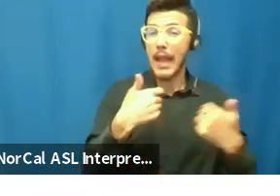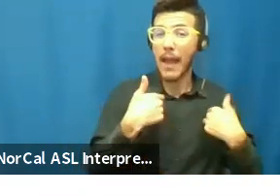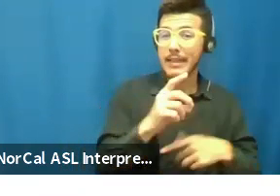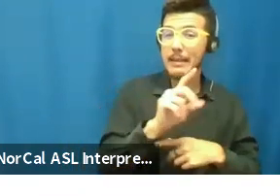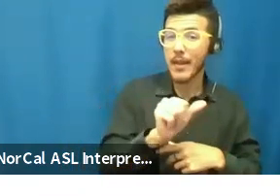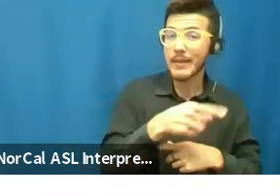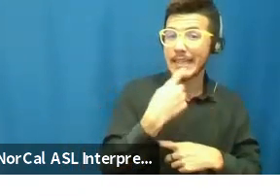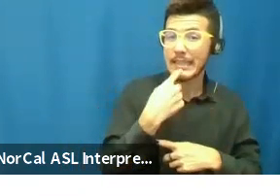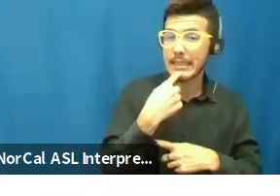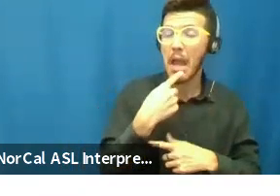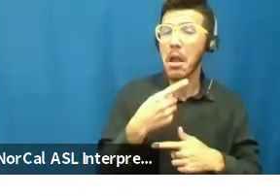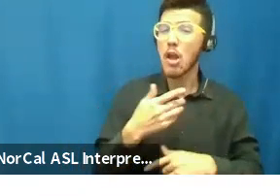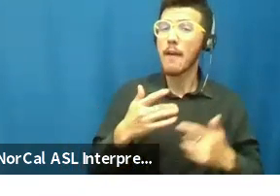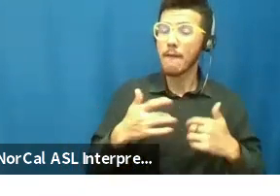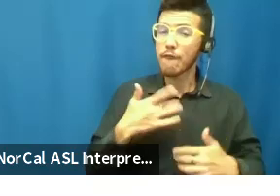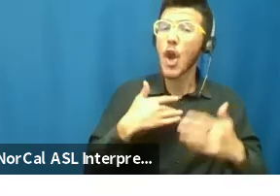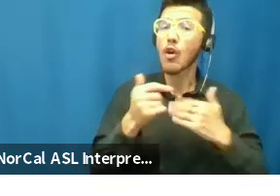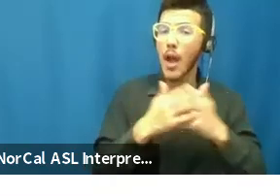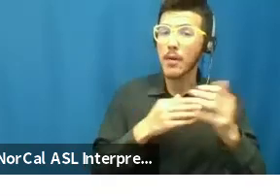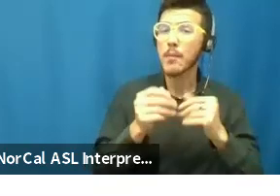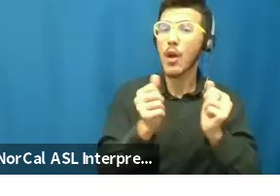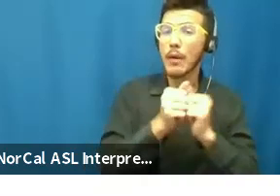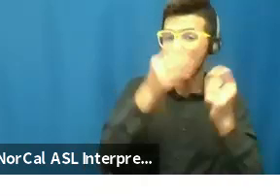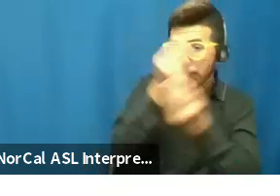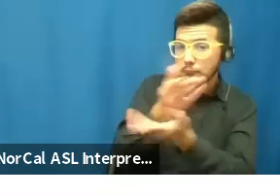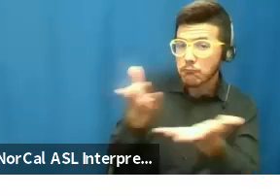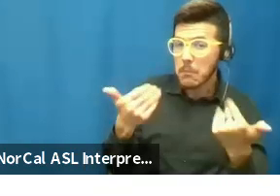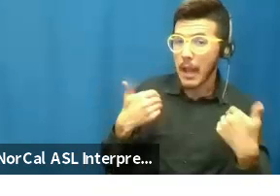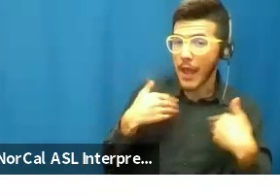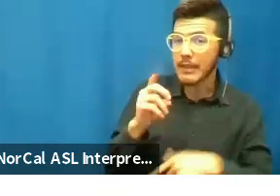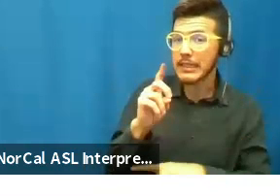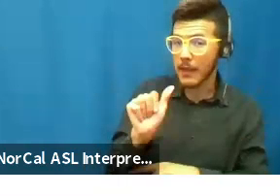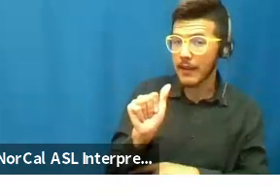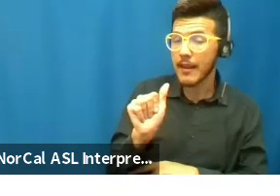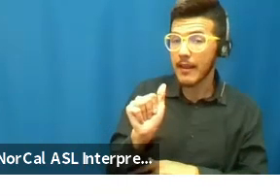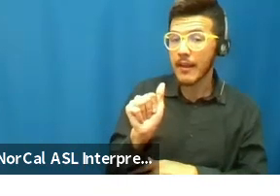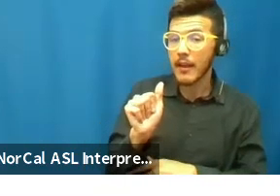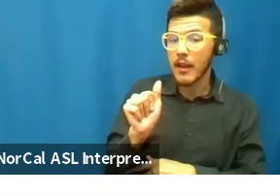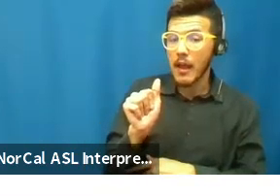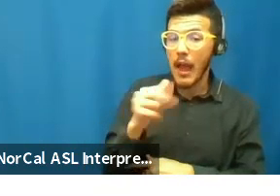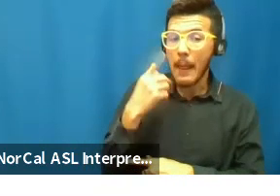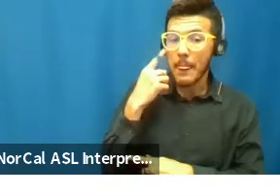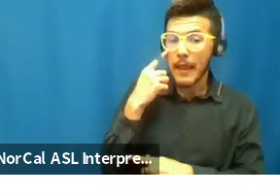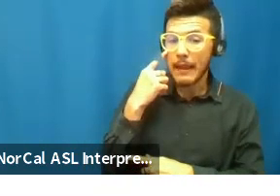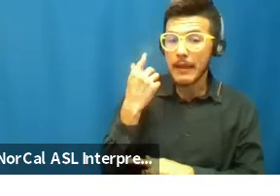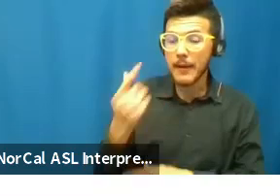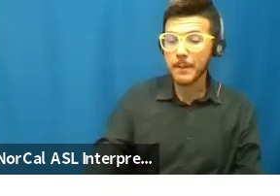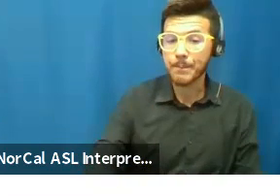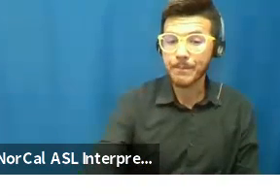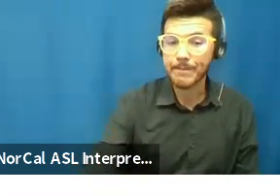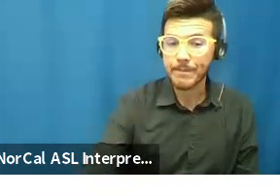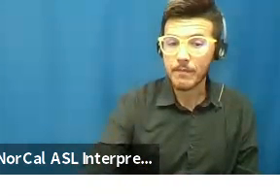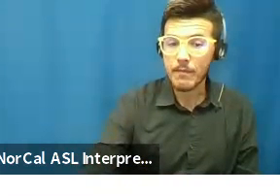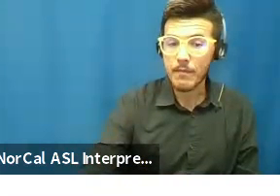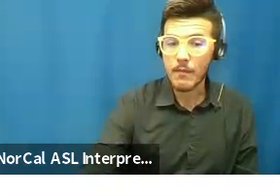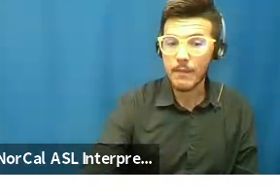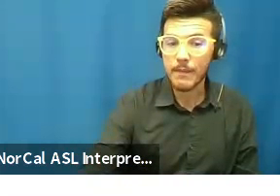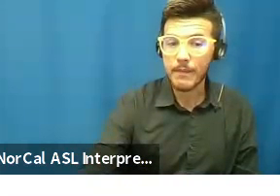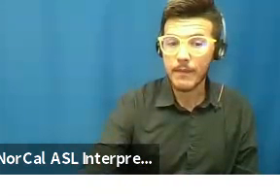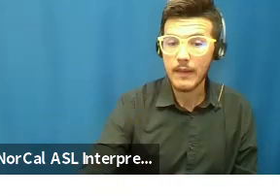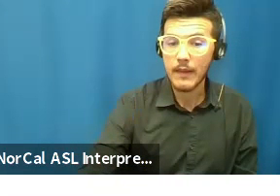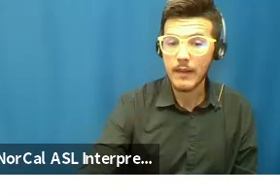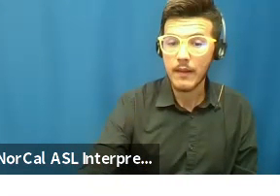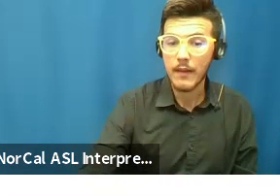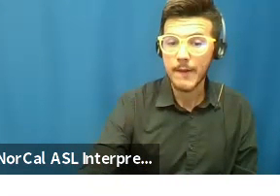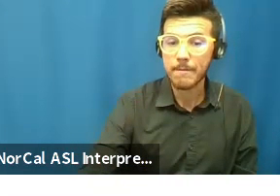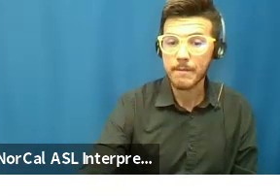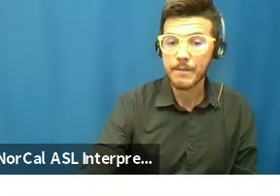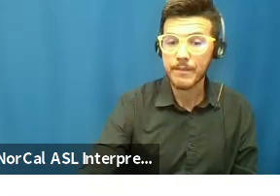comfortable disclosing. I think part of that is you disclose a lot of personal information to your